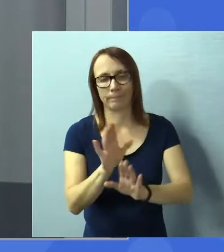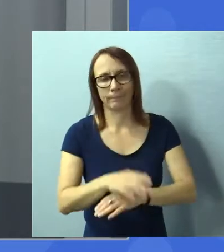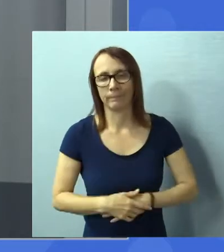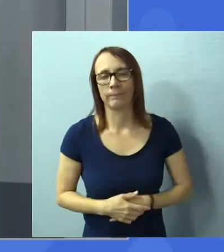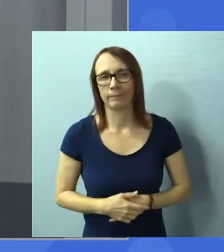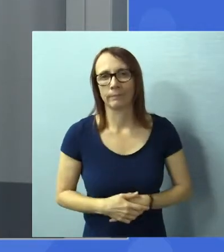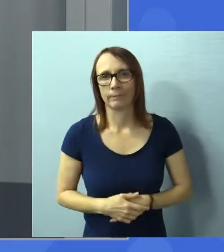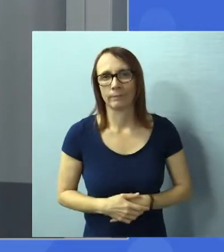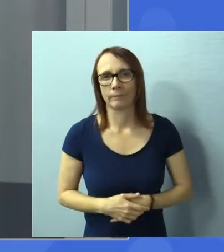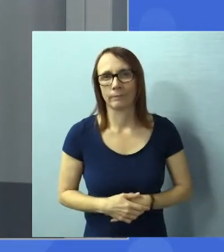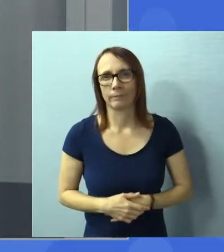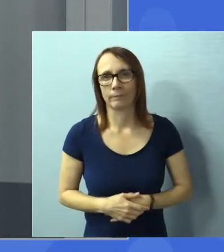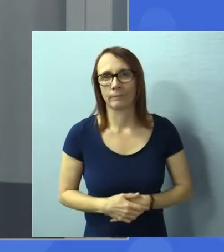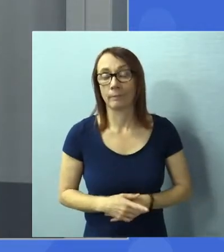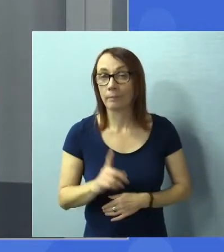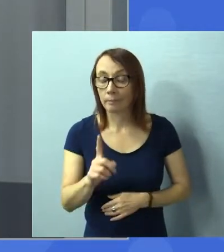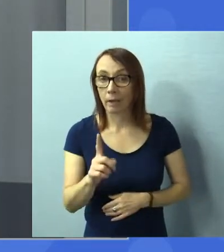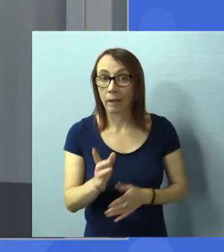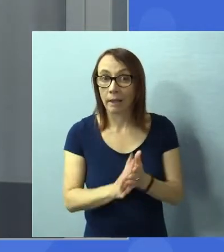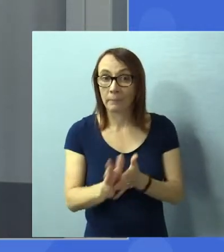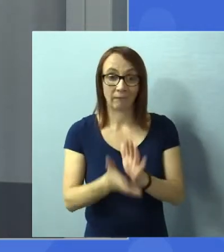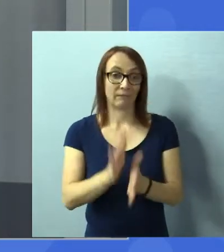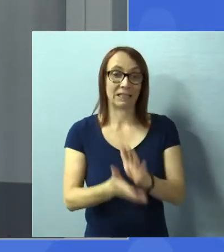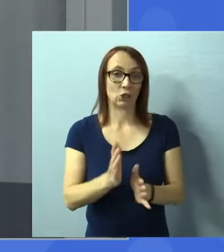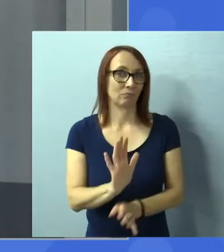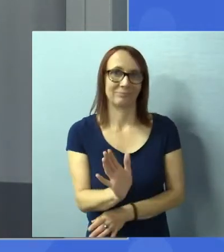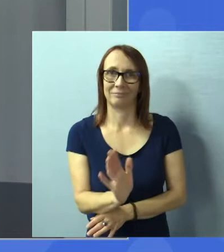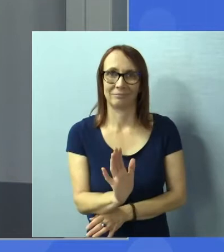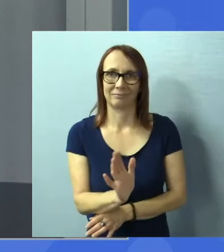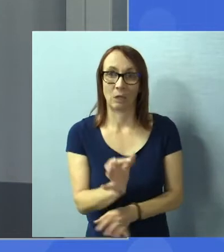that's unlikely to be the end of the constitutional question politically it